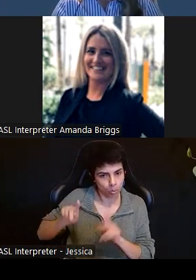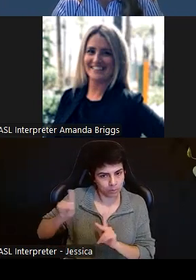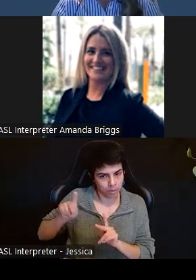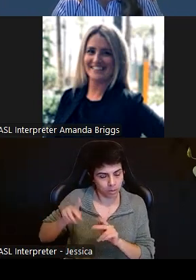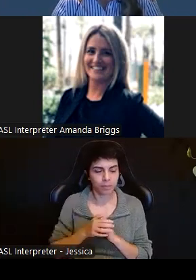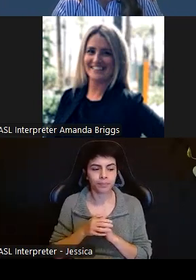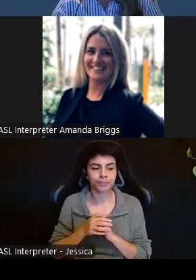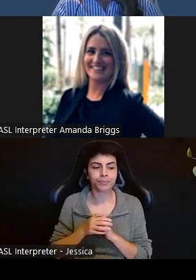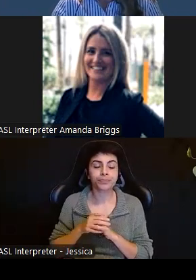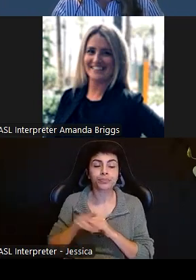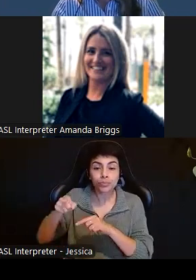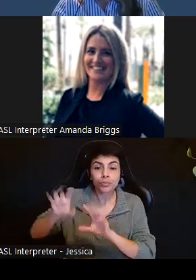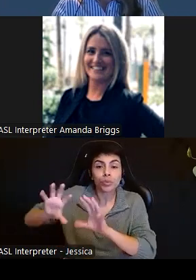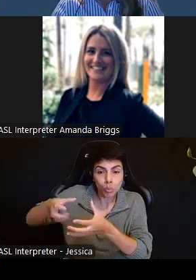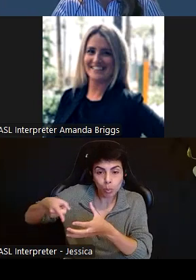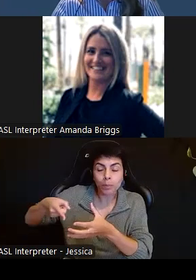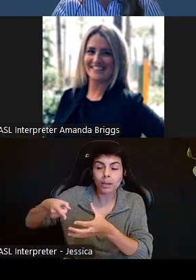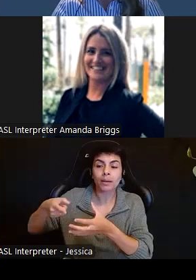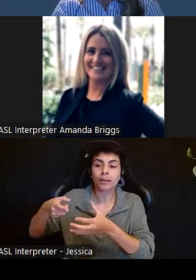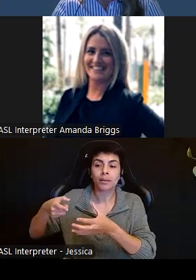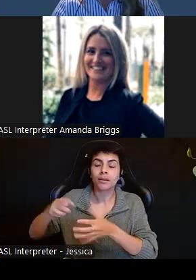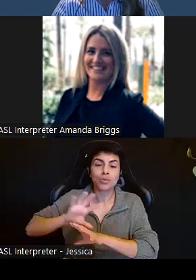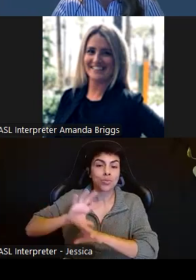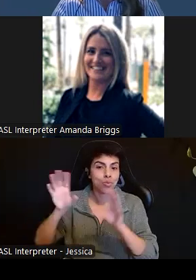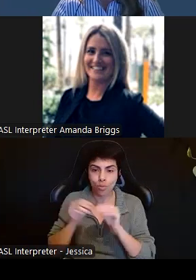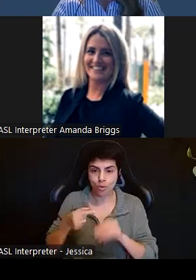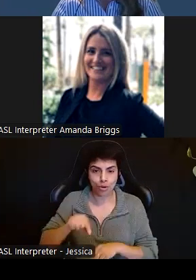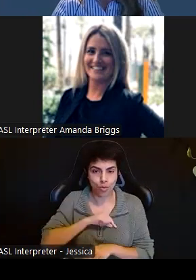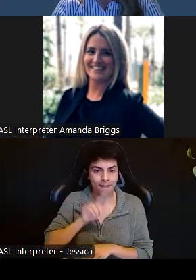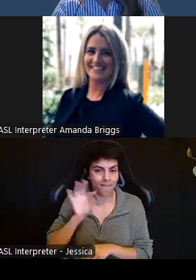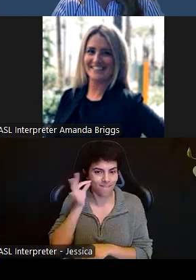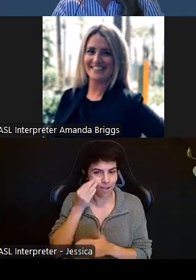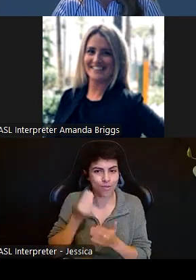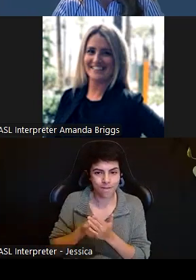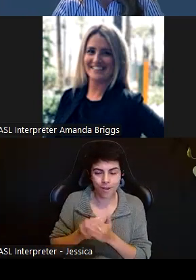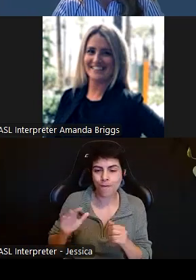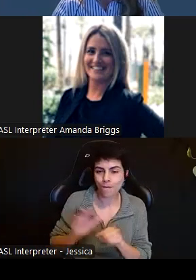For that group, they will no longer qualify for federally funded full-scope Medicaid.